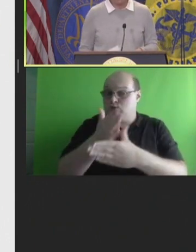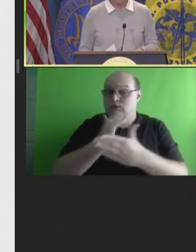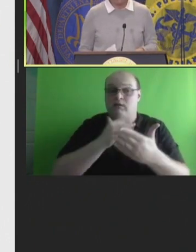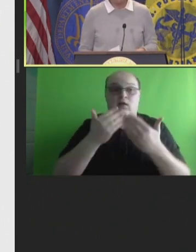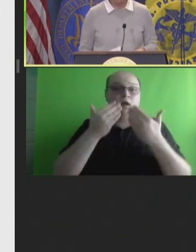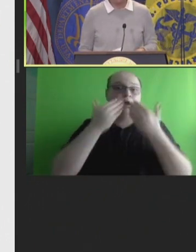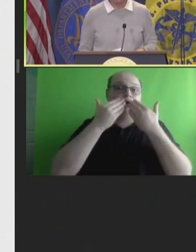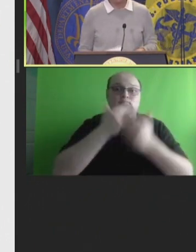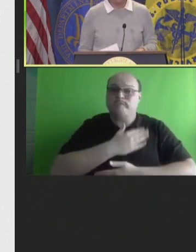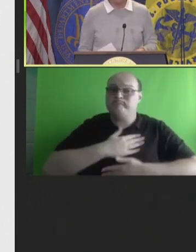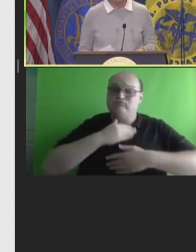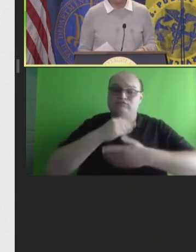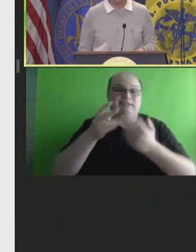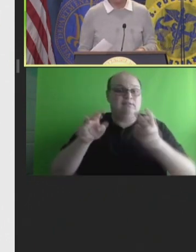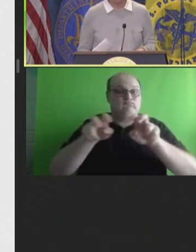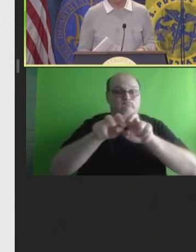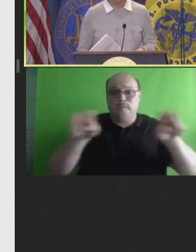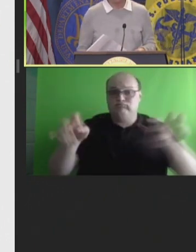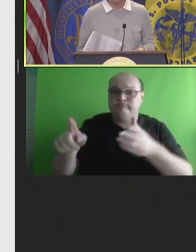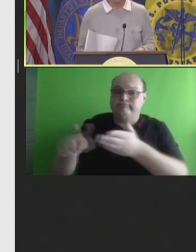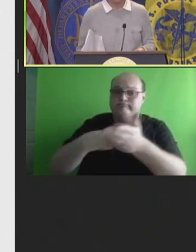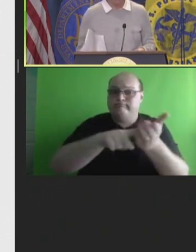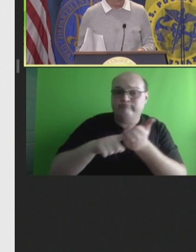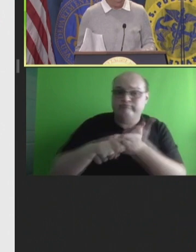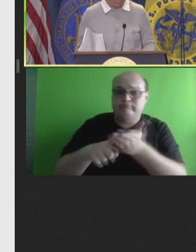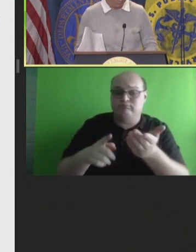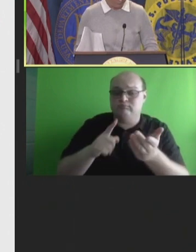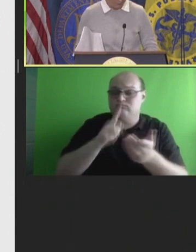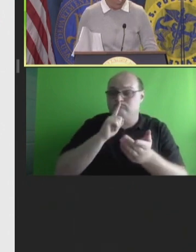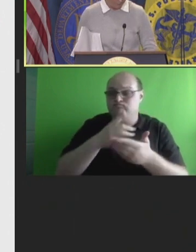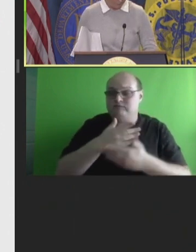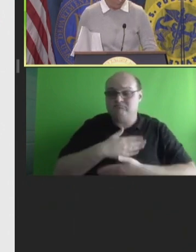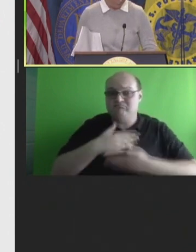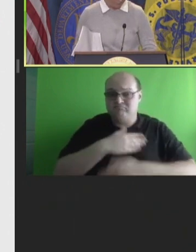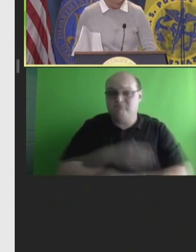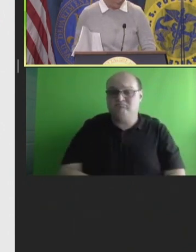having this panel and these discussions on catching up on routine vaccines.